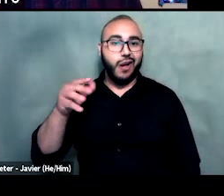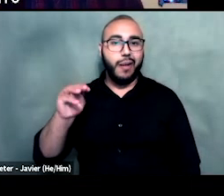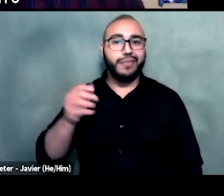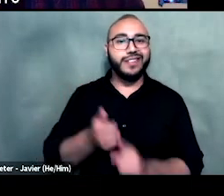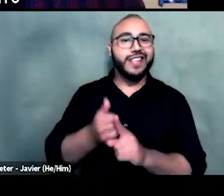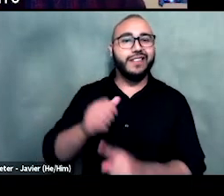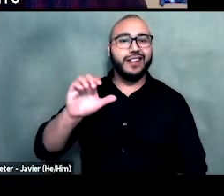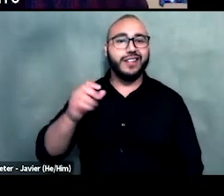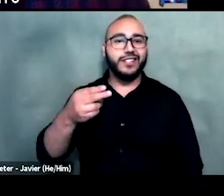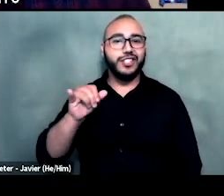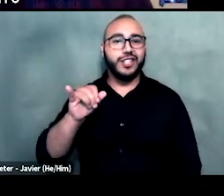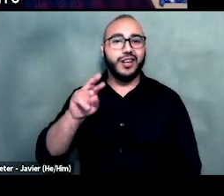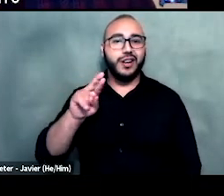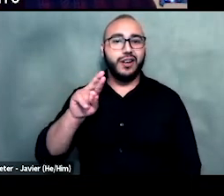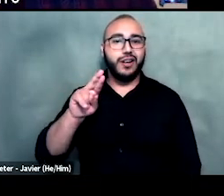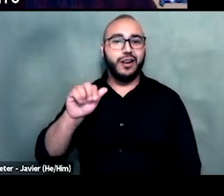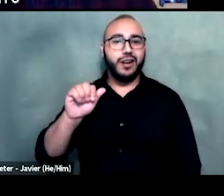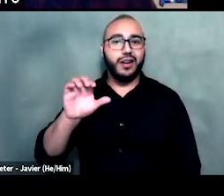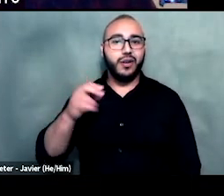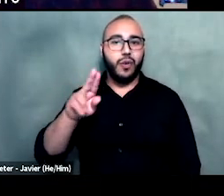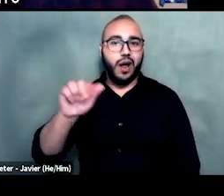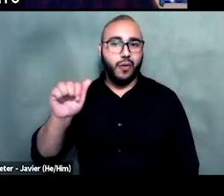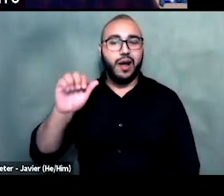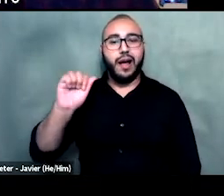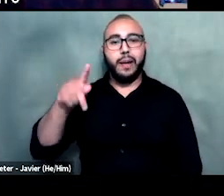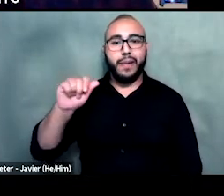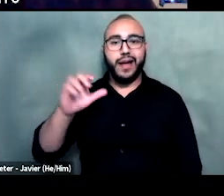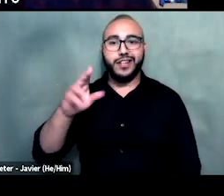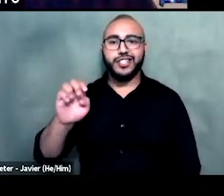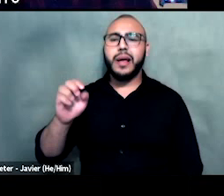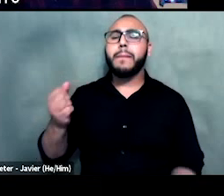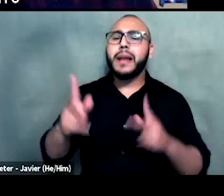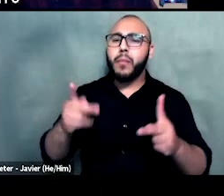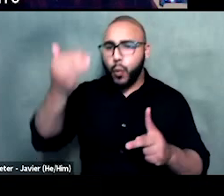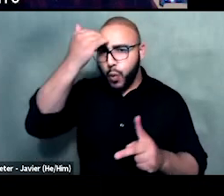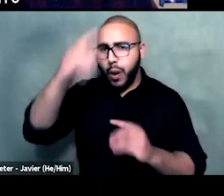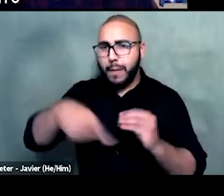heard of the the Apache. I love Apache people. There's some of my favorite Native